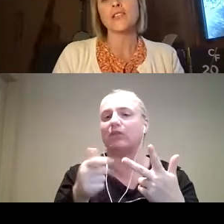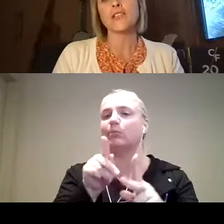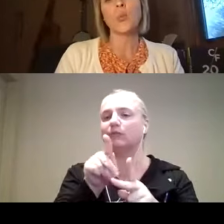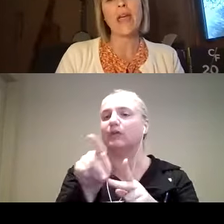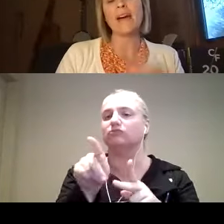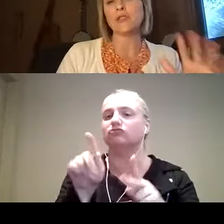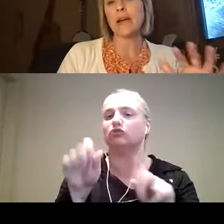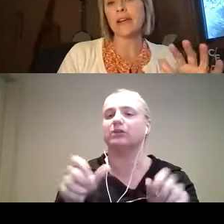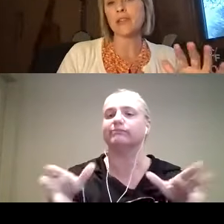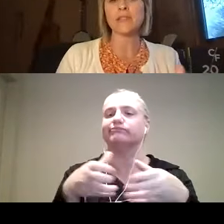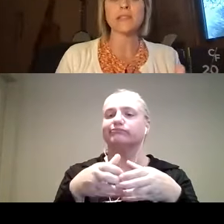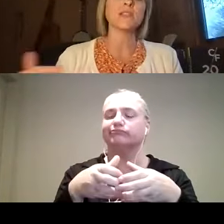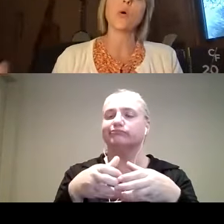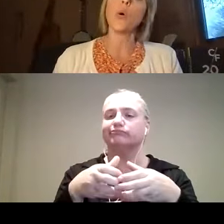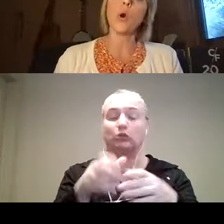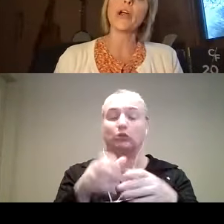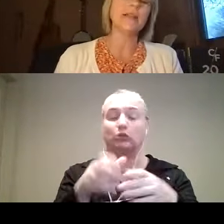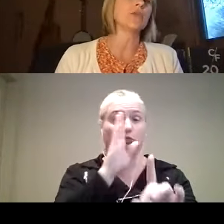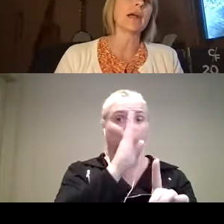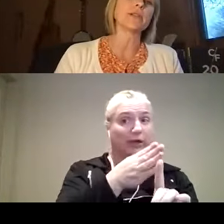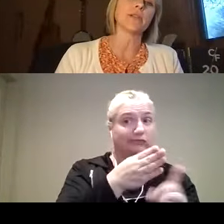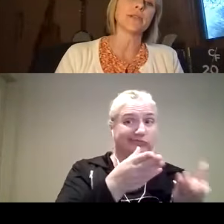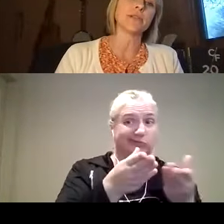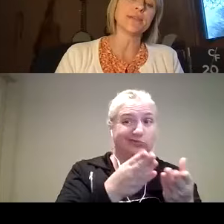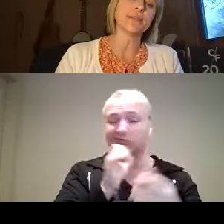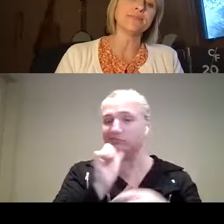So, we have direct services or indirect services.